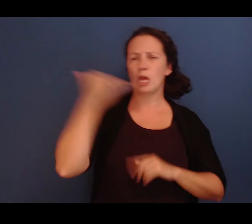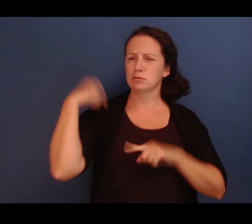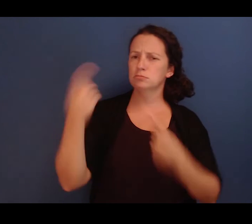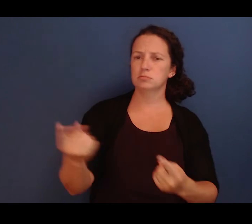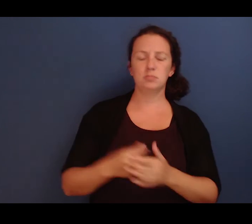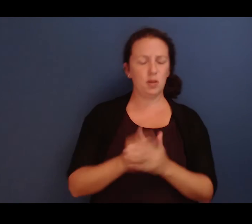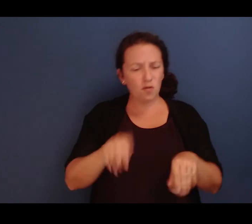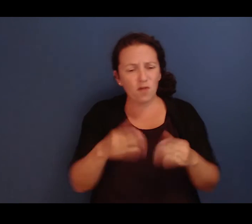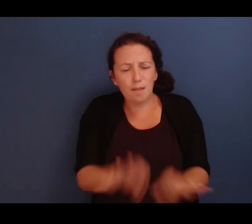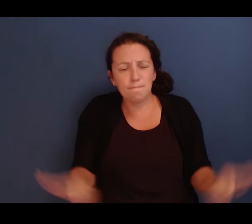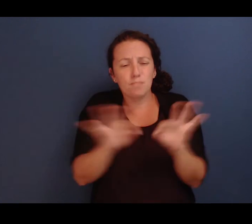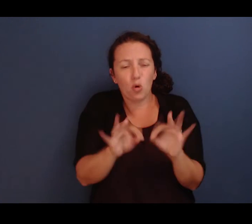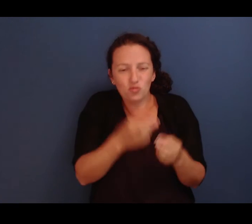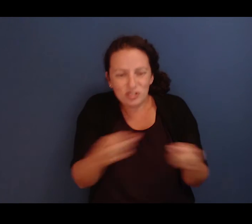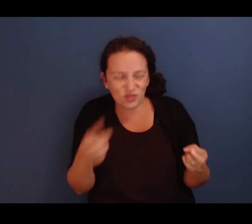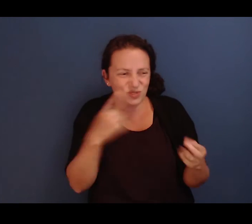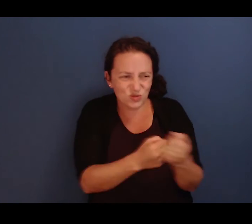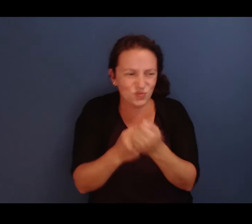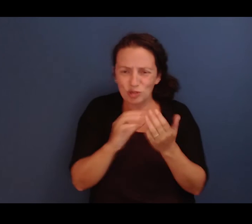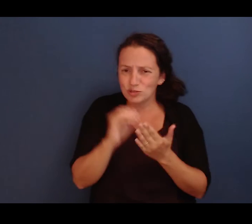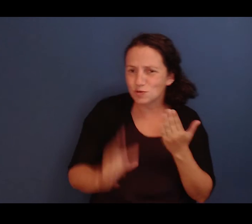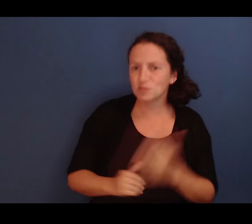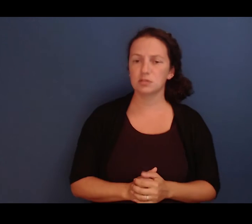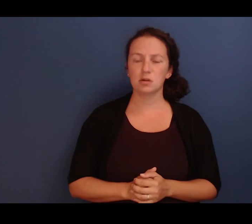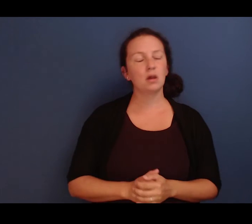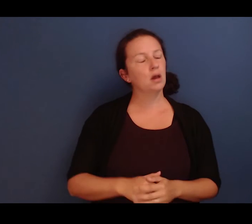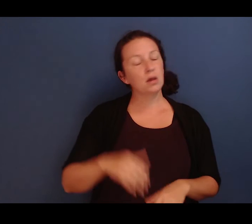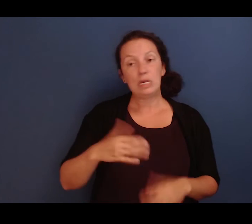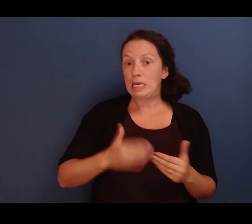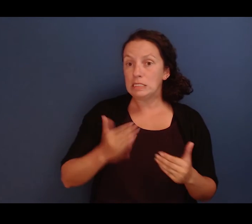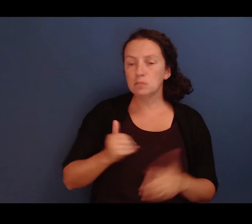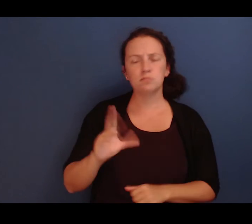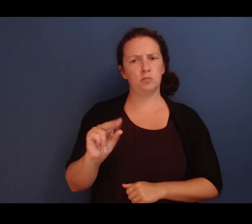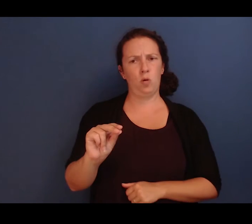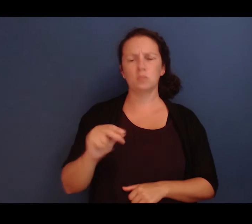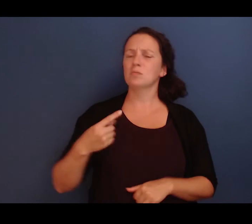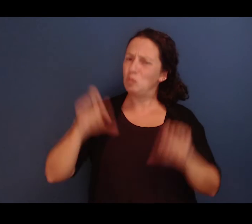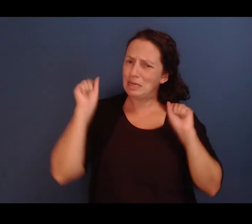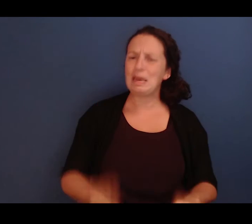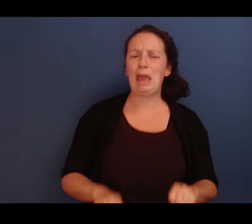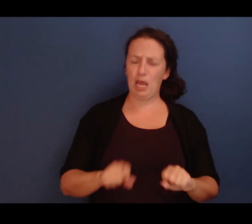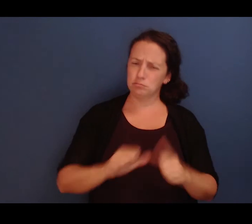I know it won’t be easy but we've got this. We can do hard things. United, we are a force